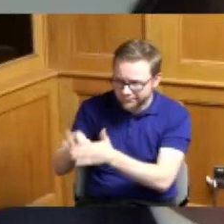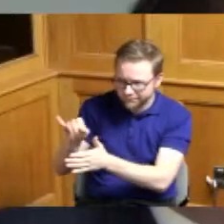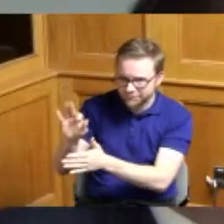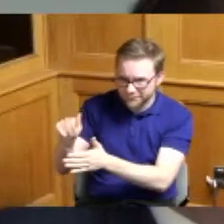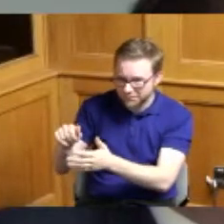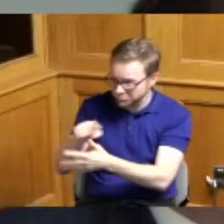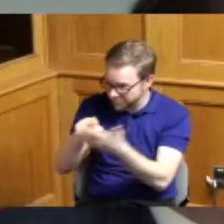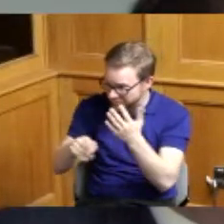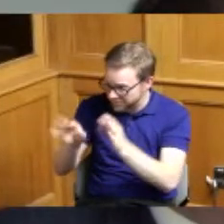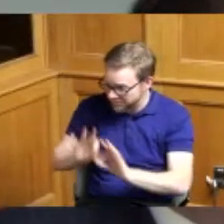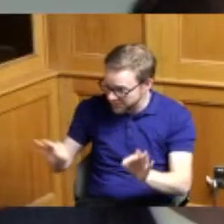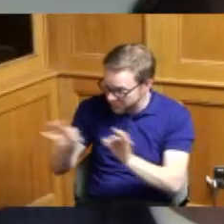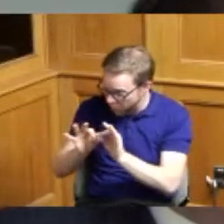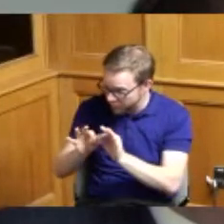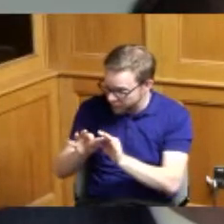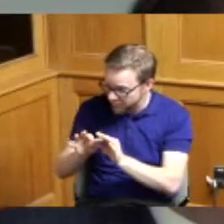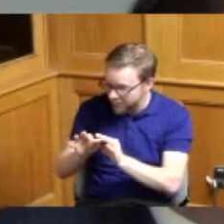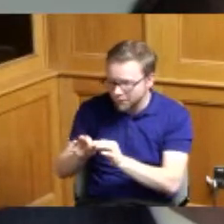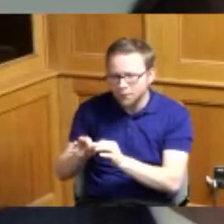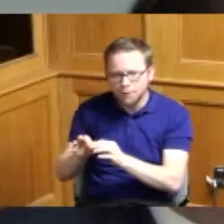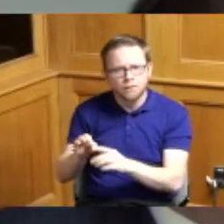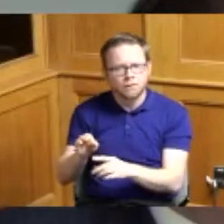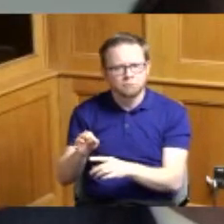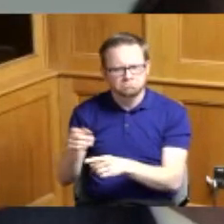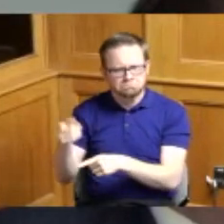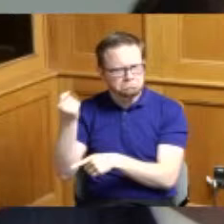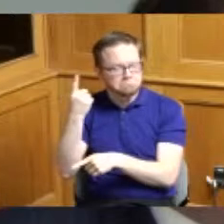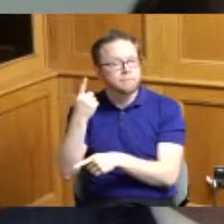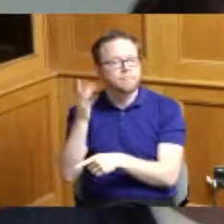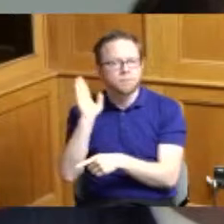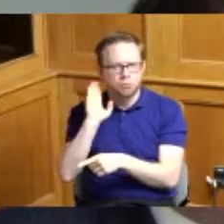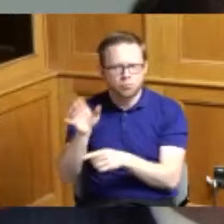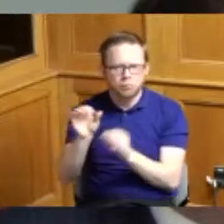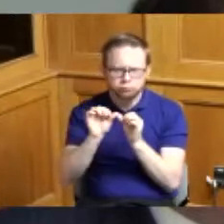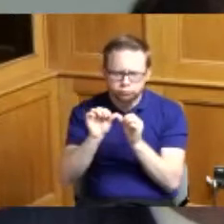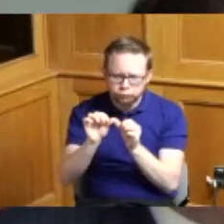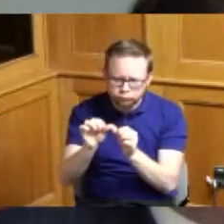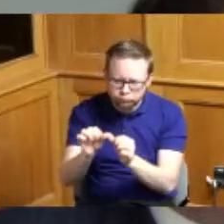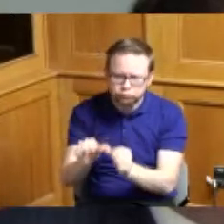will continue to work hard to make sure that we get as much of that language as we possibly can